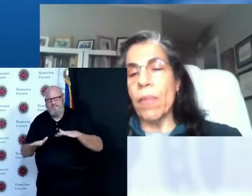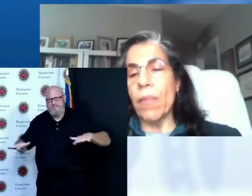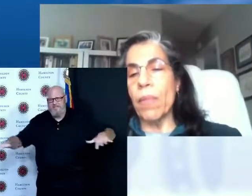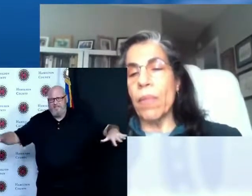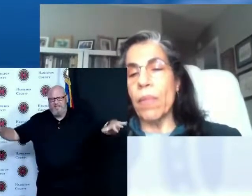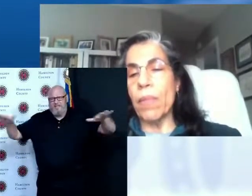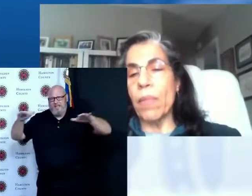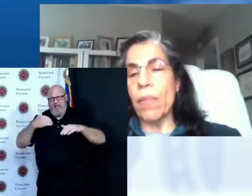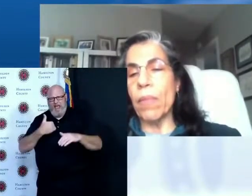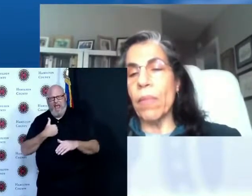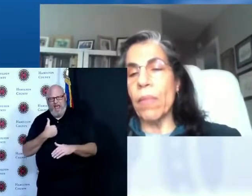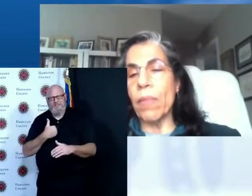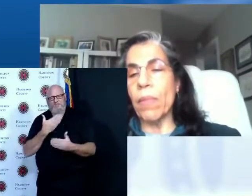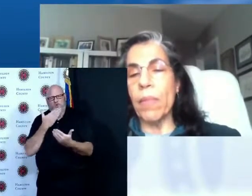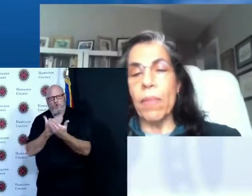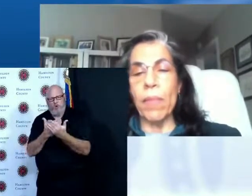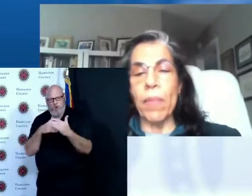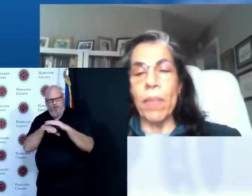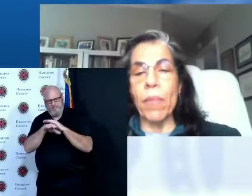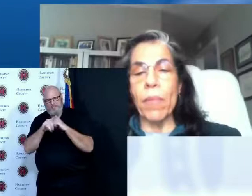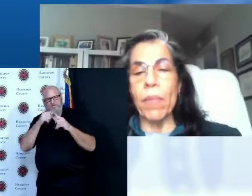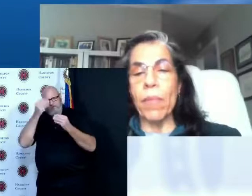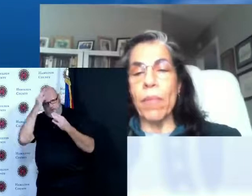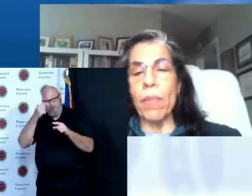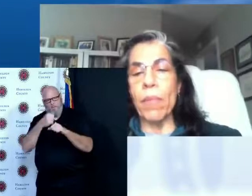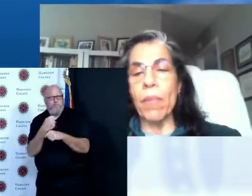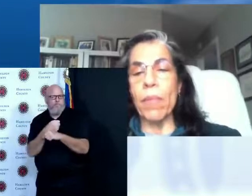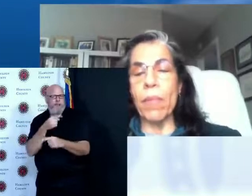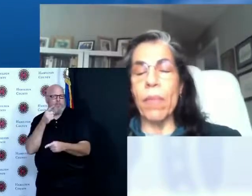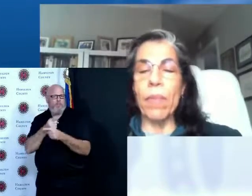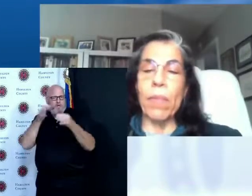because we're not making the decisions so as far as you know what's happening at the national level